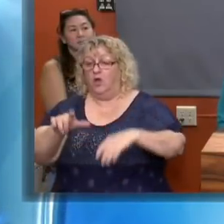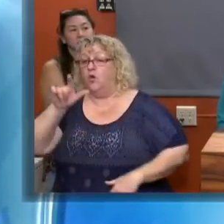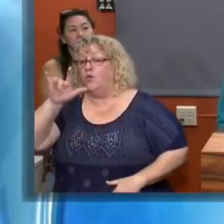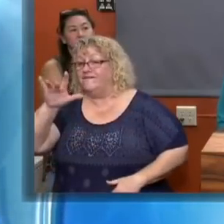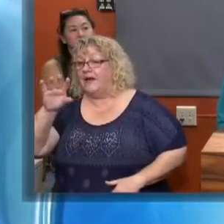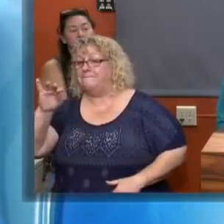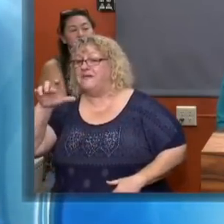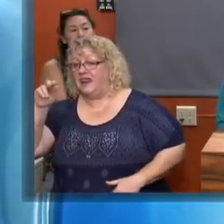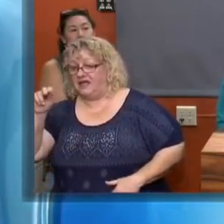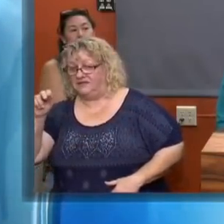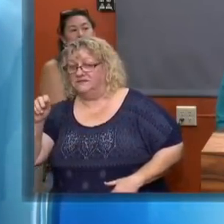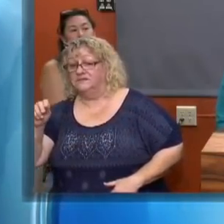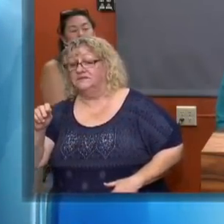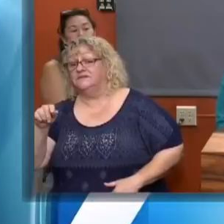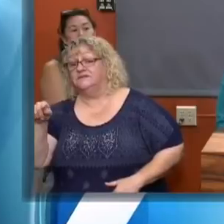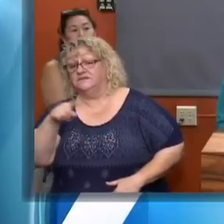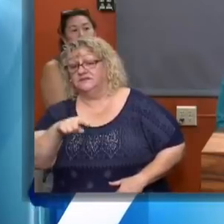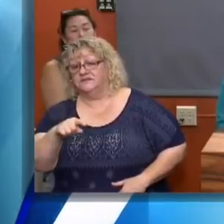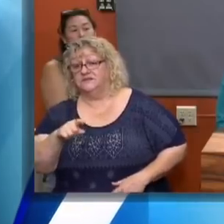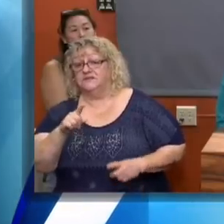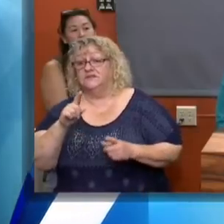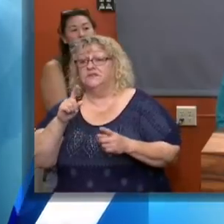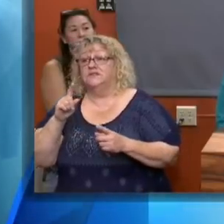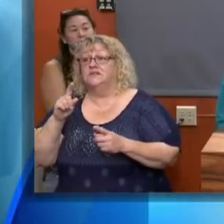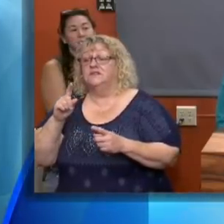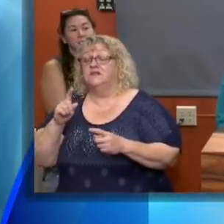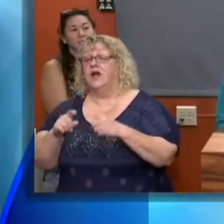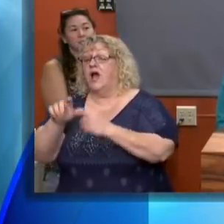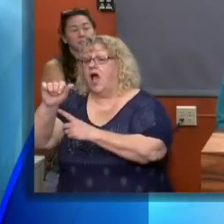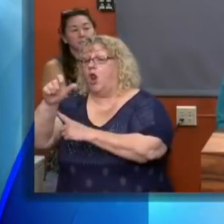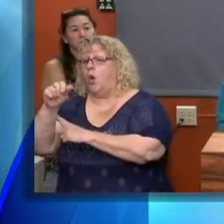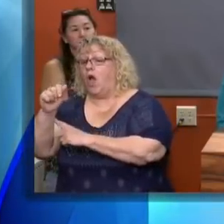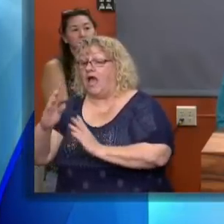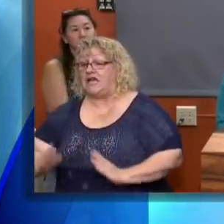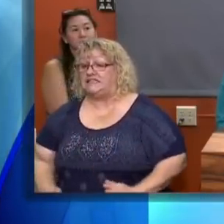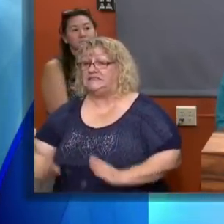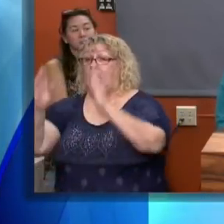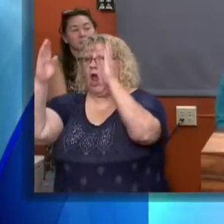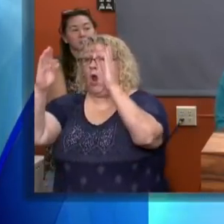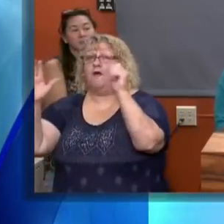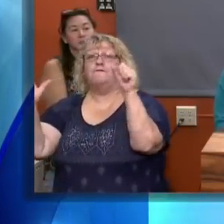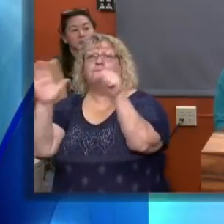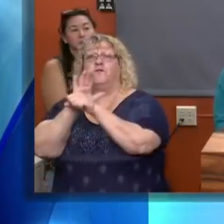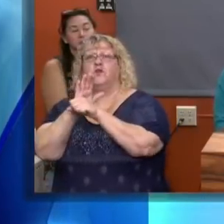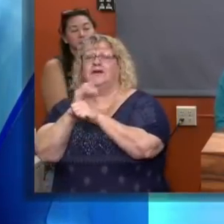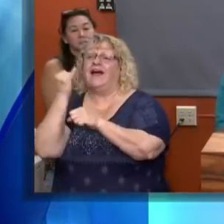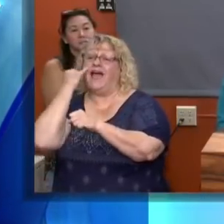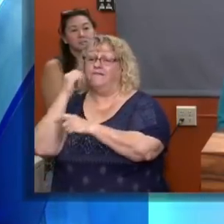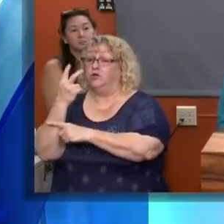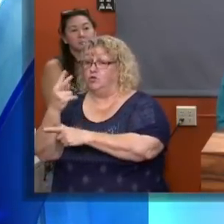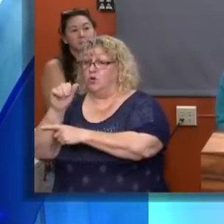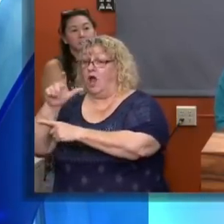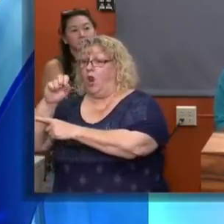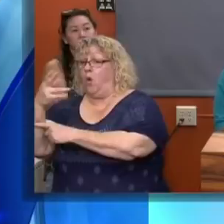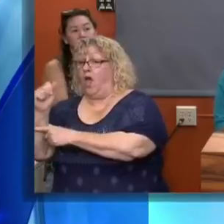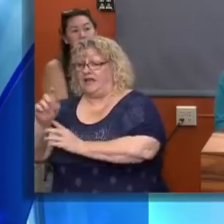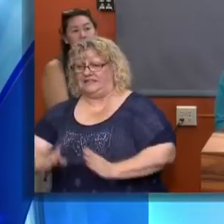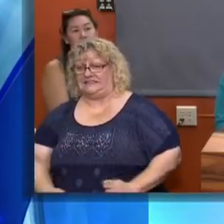12.5 MILLION GALLONS OF FUEL. TWO TANKS WOULD BE ABOUT 25 MILLION GALLONS. SO. ALOHA TOWER?